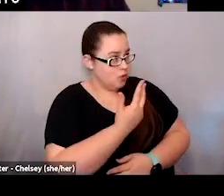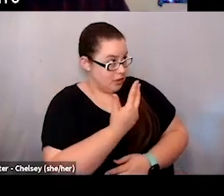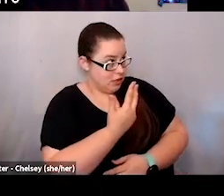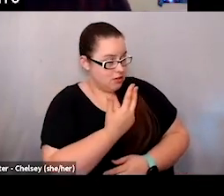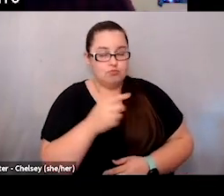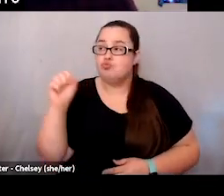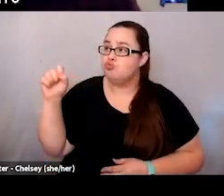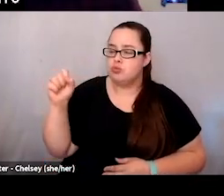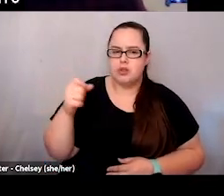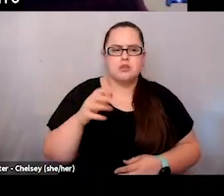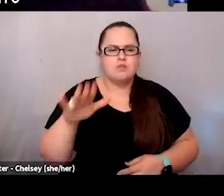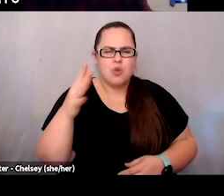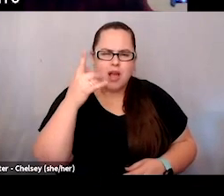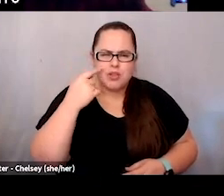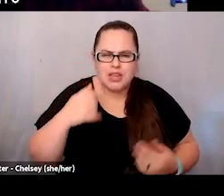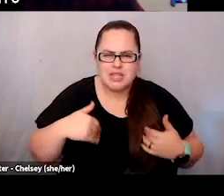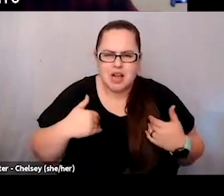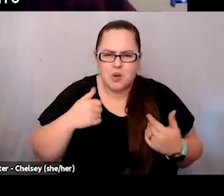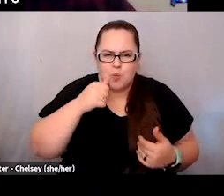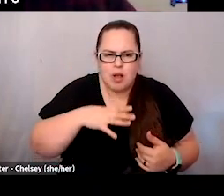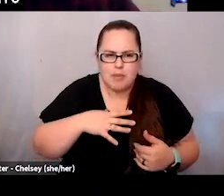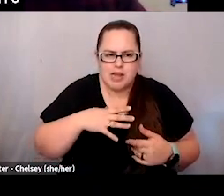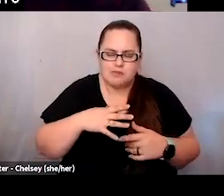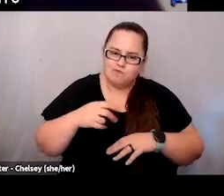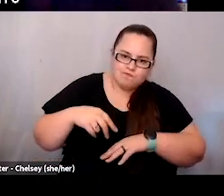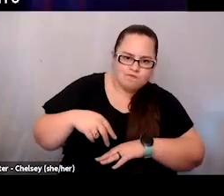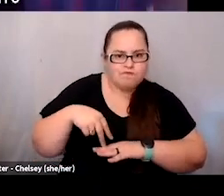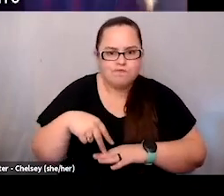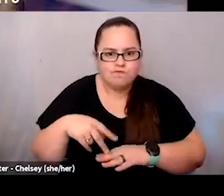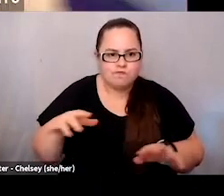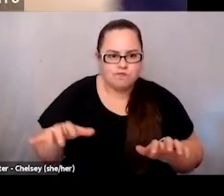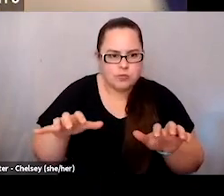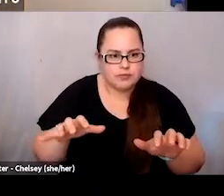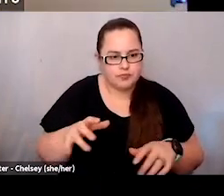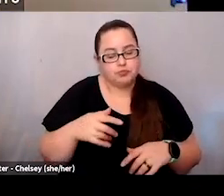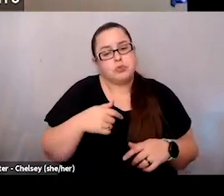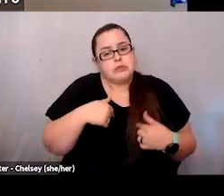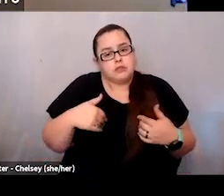there's how many how many boys? There's three three. Why do you think it's young women